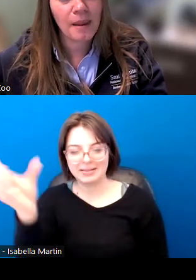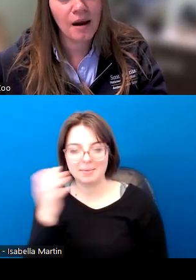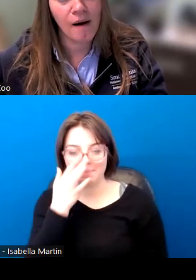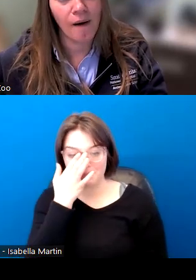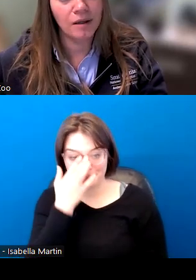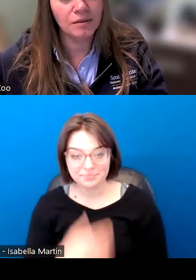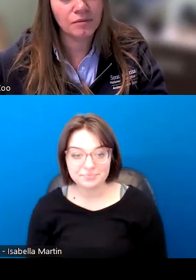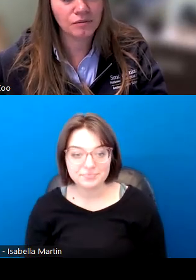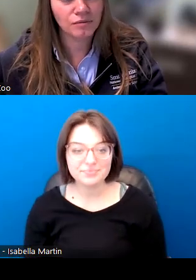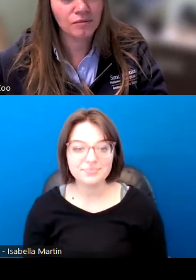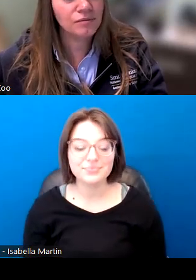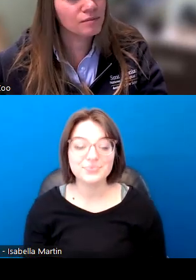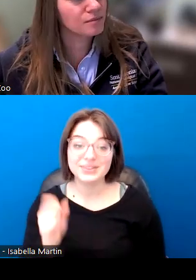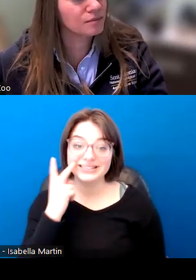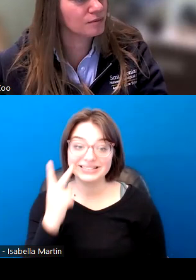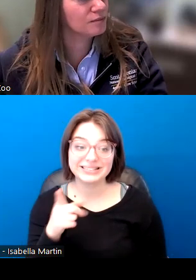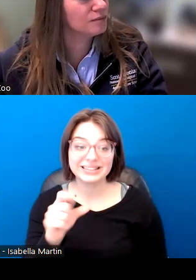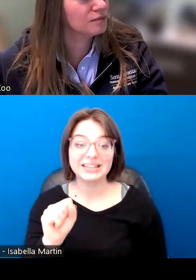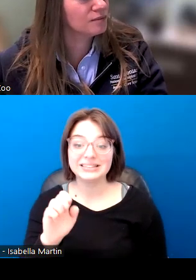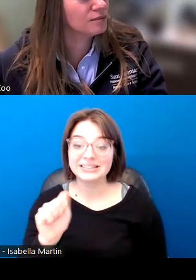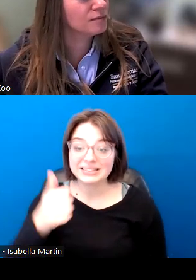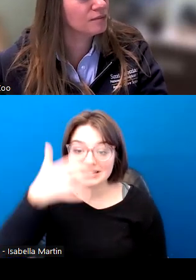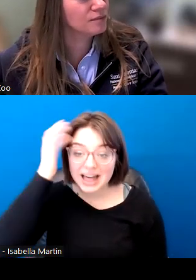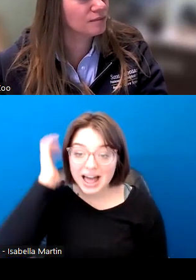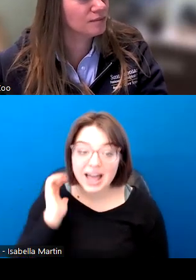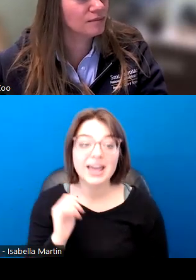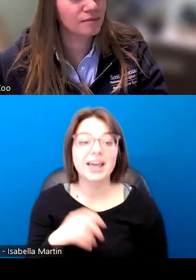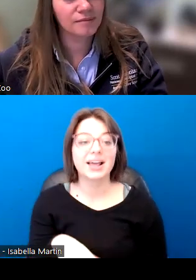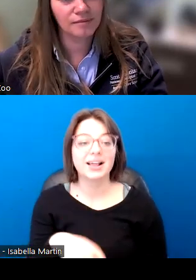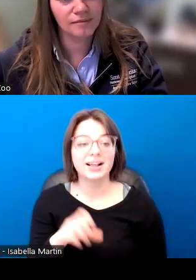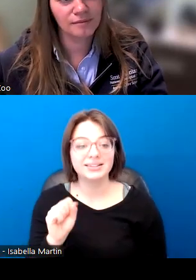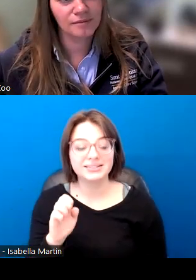sea lion and a seal and a donkey training and these keepers are using those extra